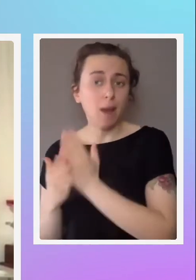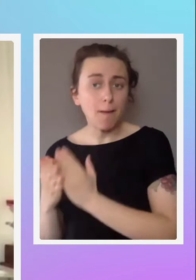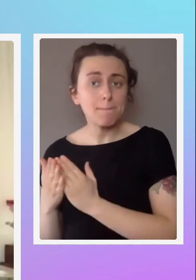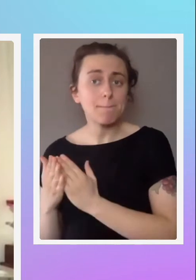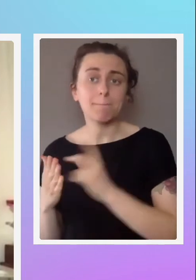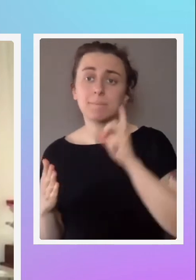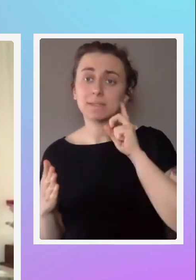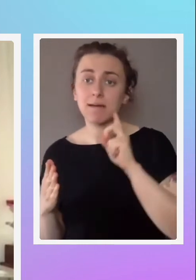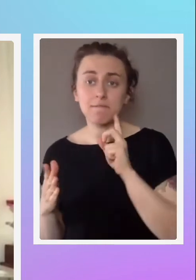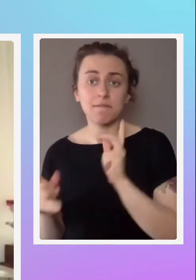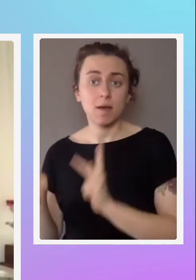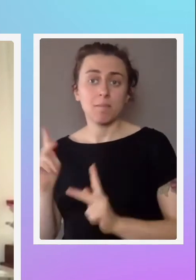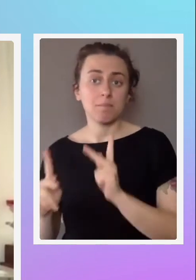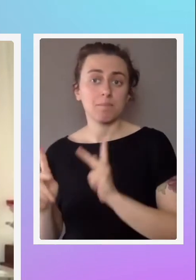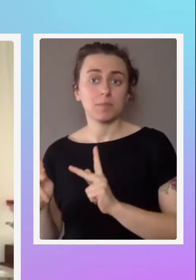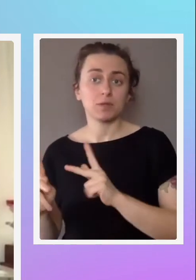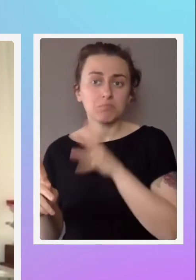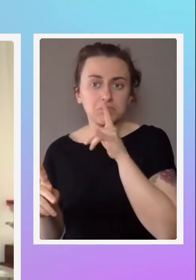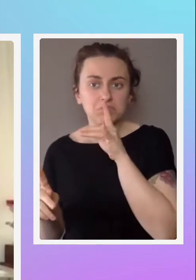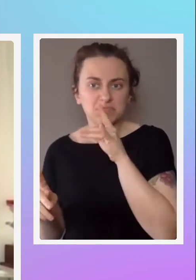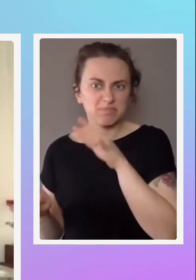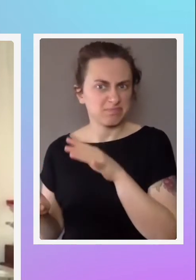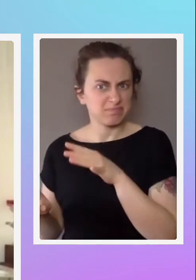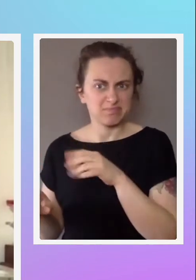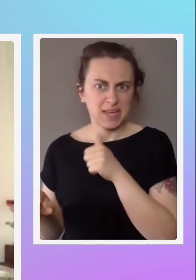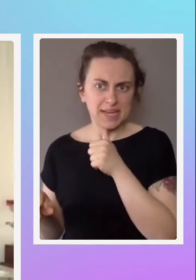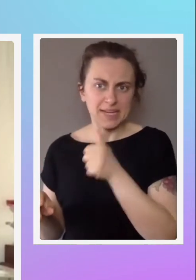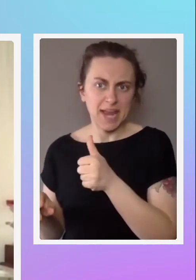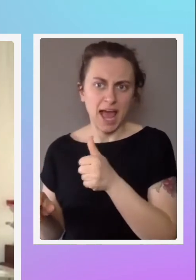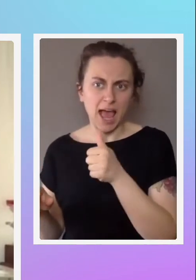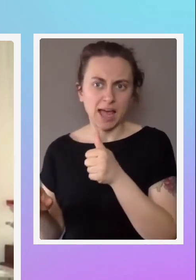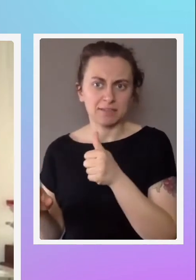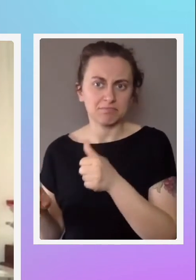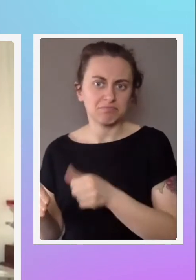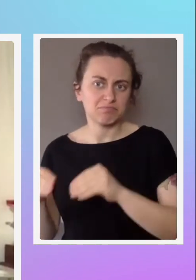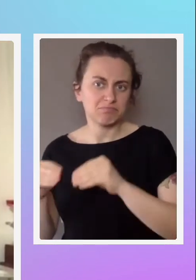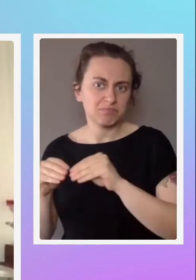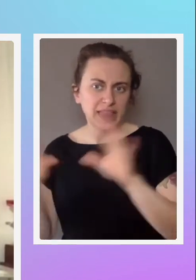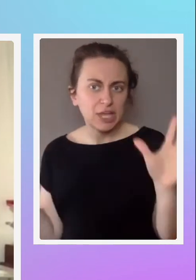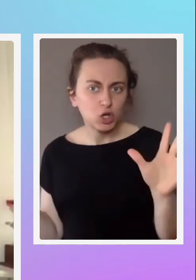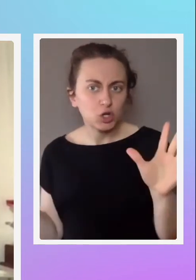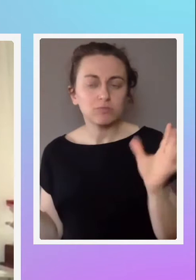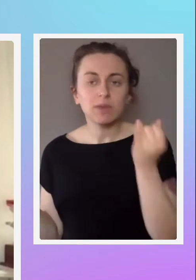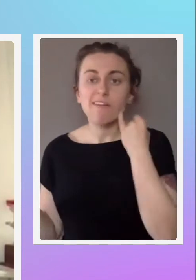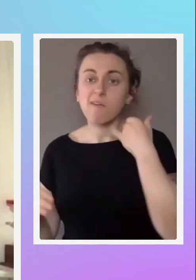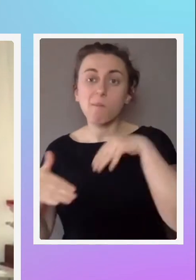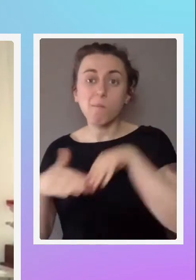as facile for someone who was born deaf and has never heard sound